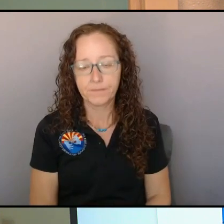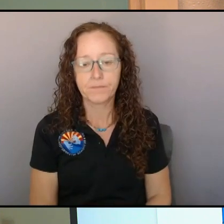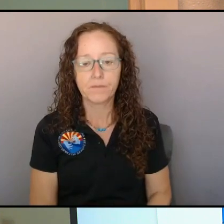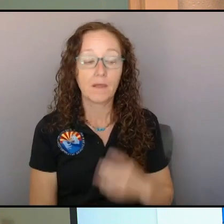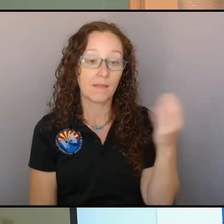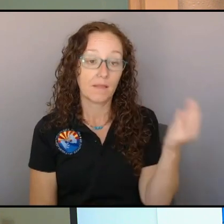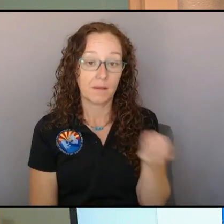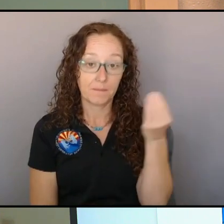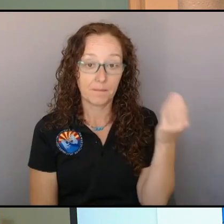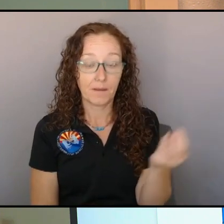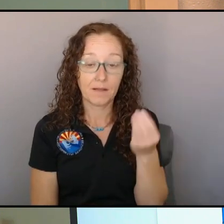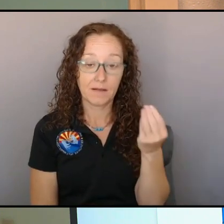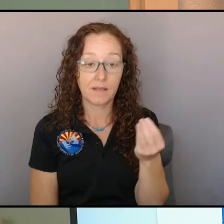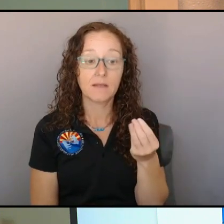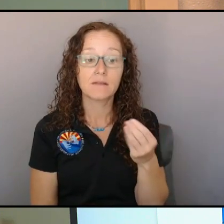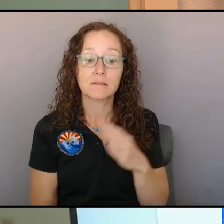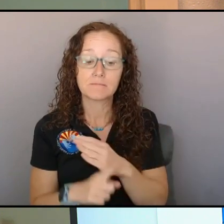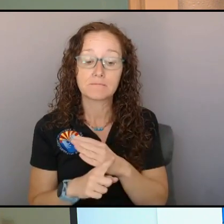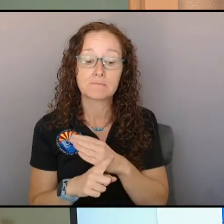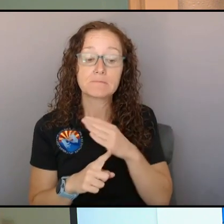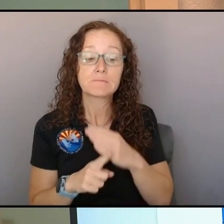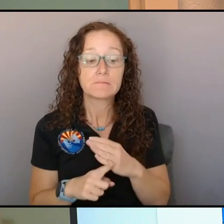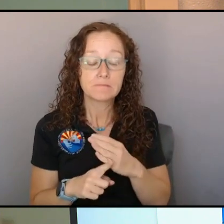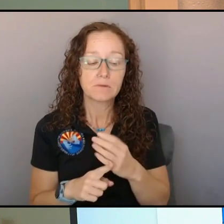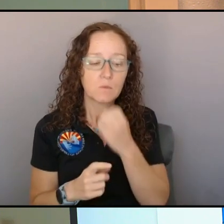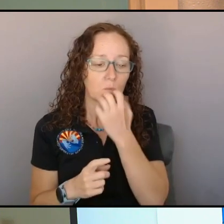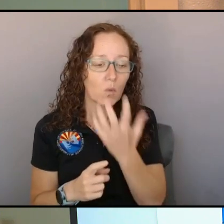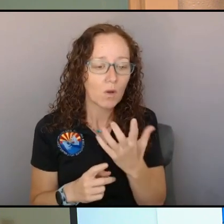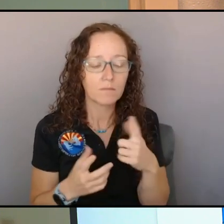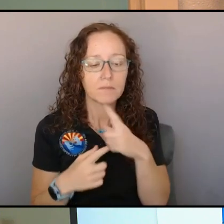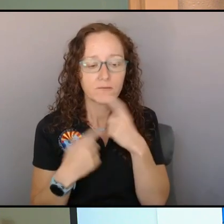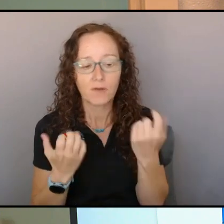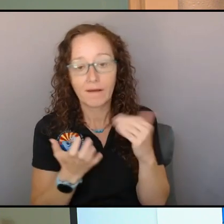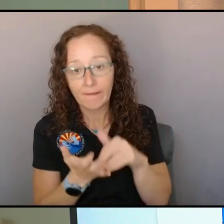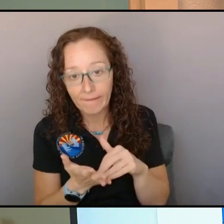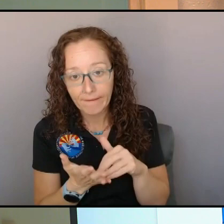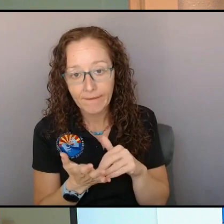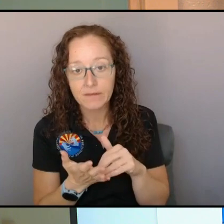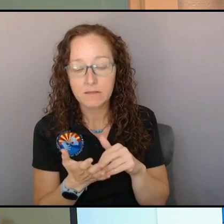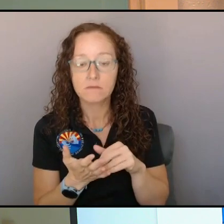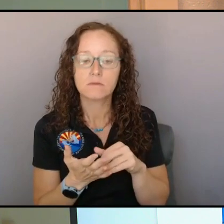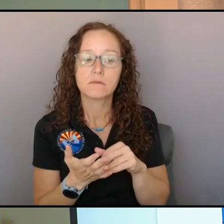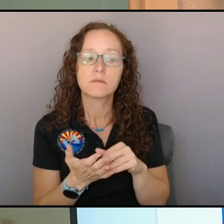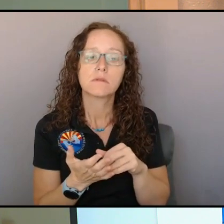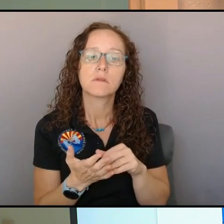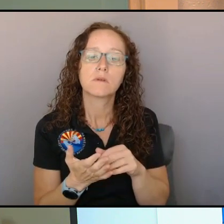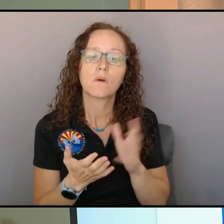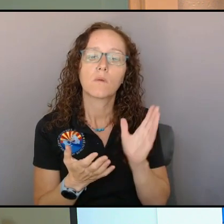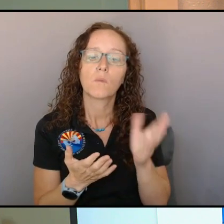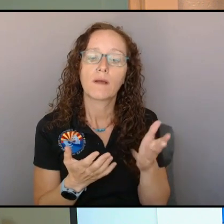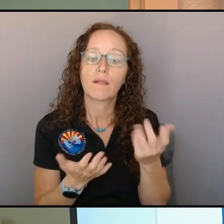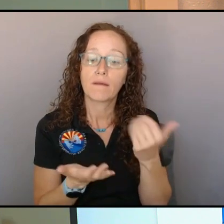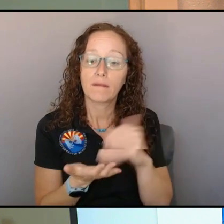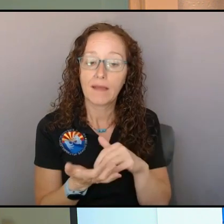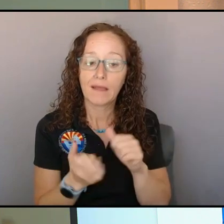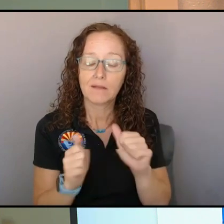and drying trend continues. We'll see stuff try to get back down into those upper single digits and lower double digits